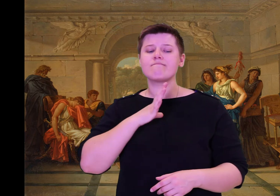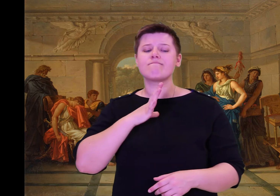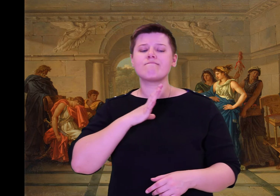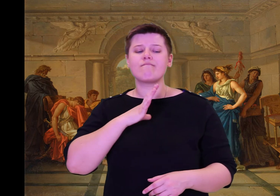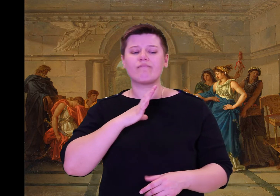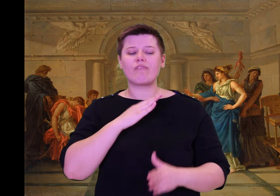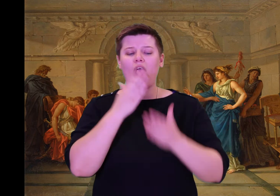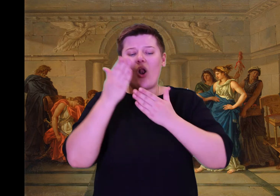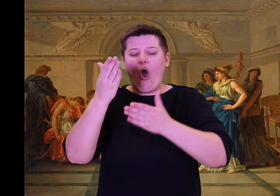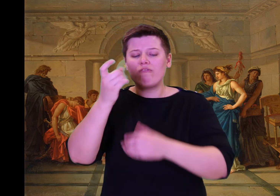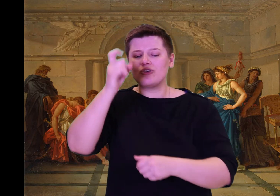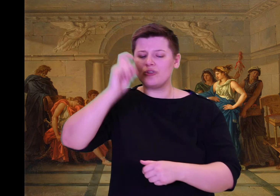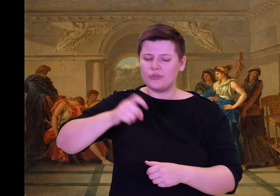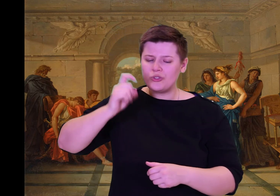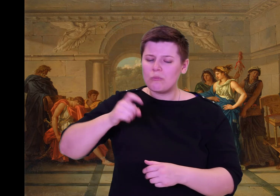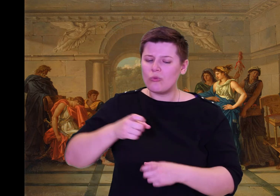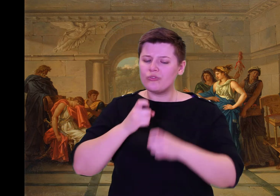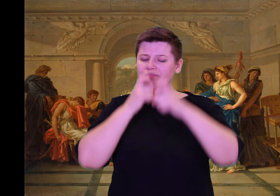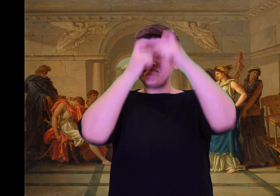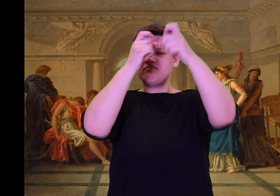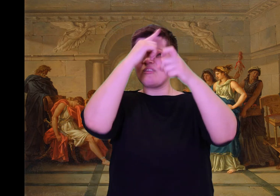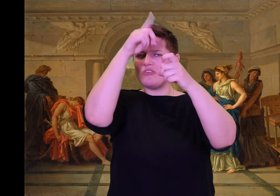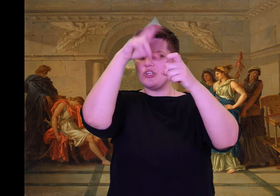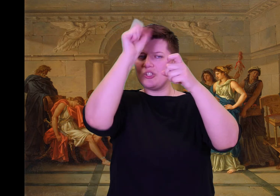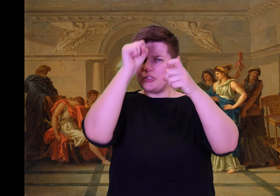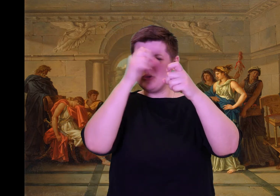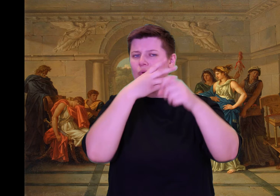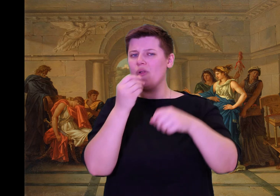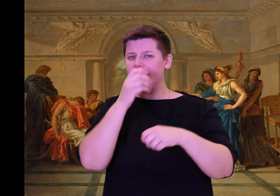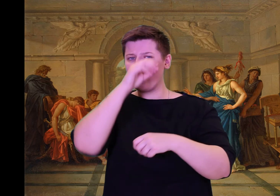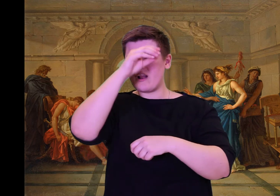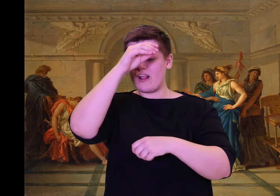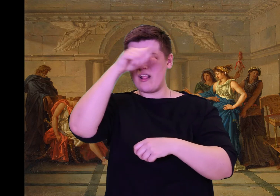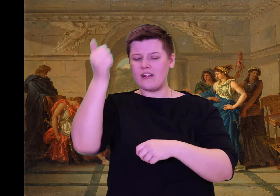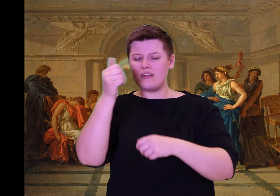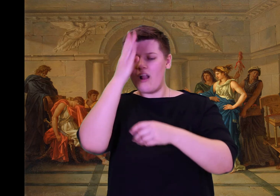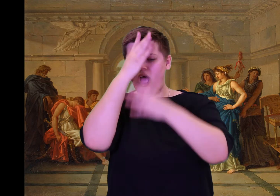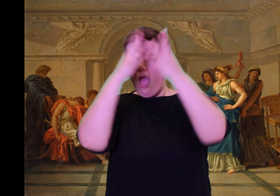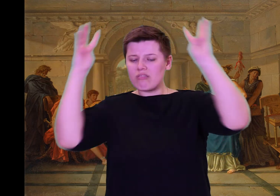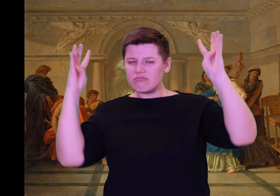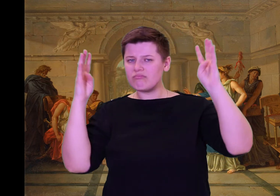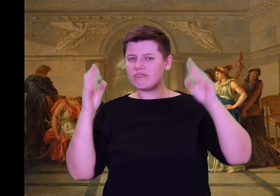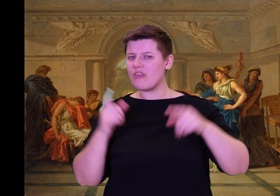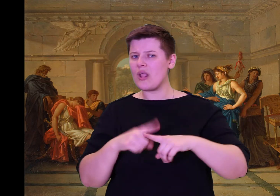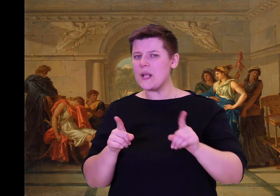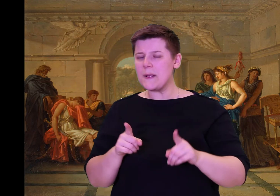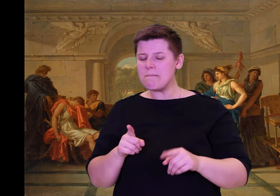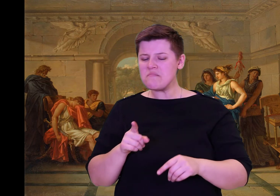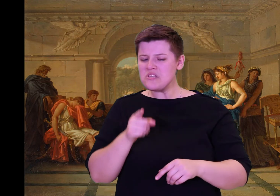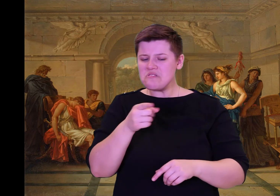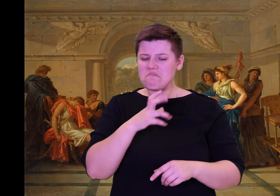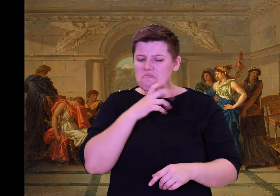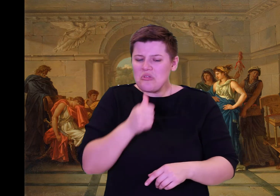gods know everything--what spirit stops my journey? And how can I get home across